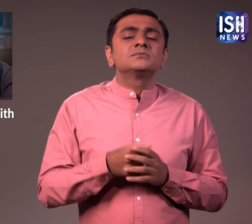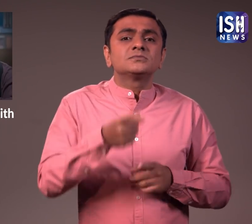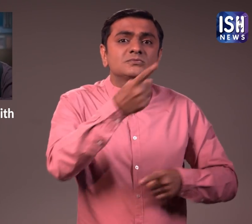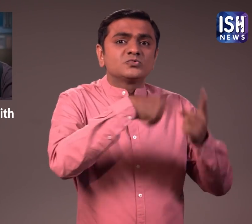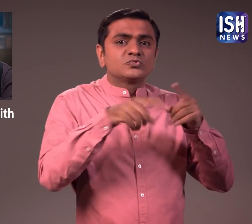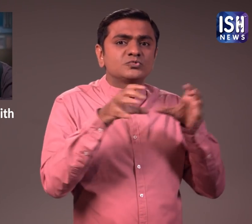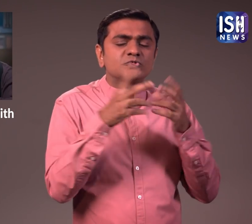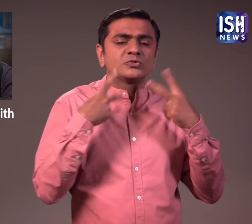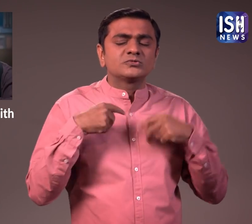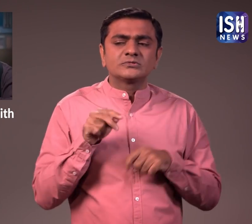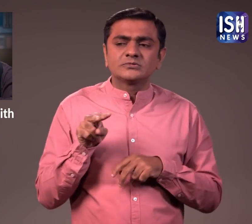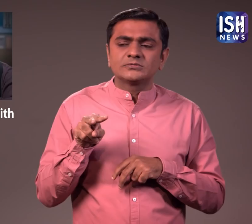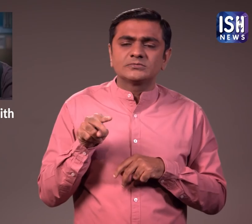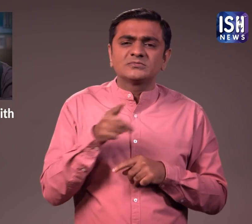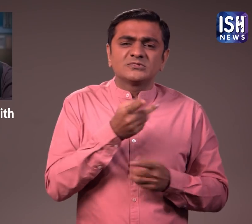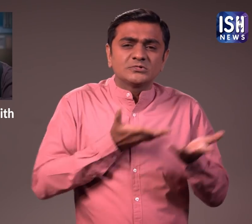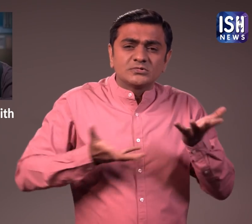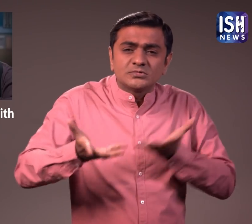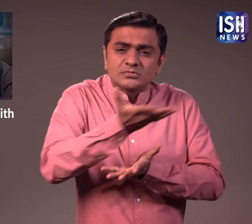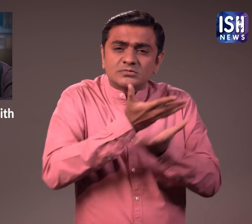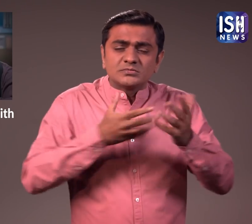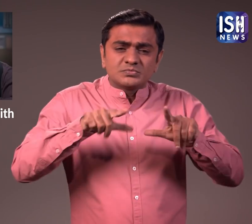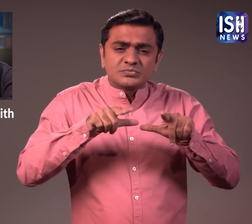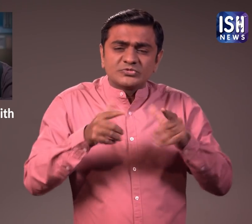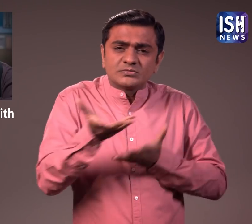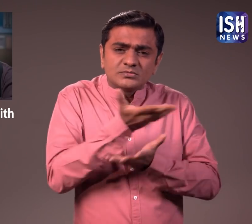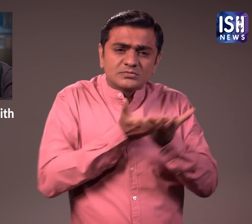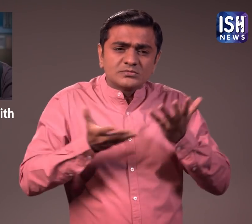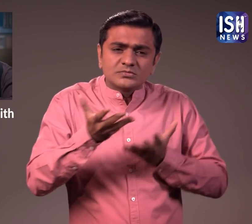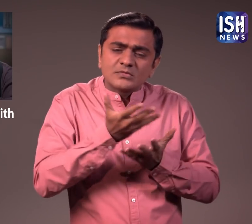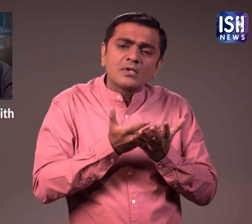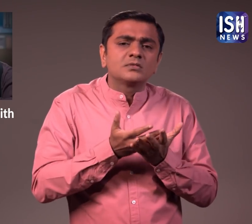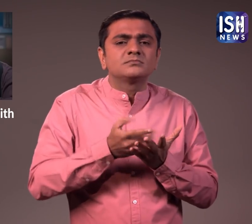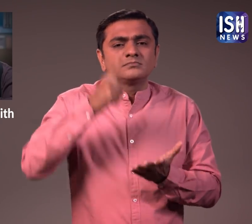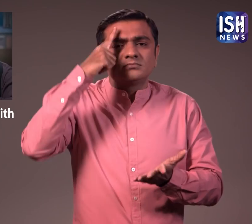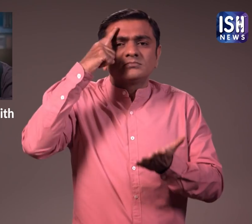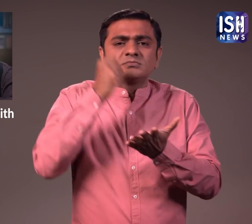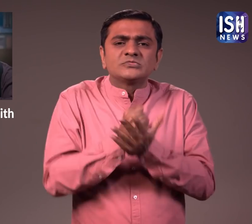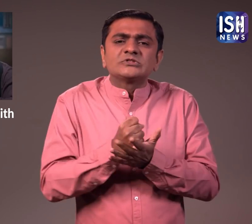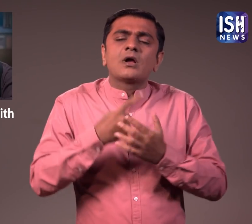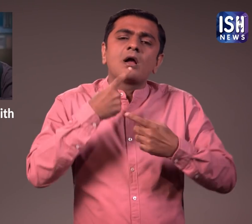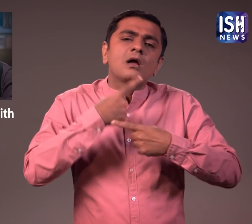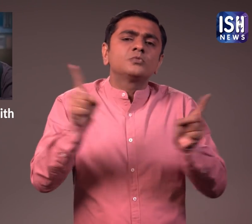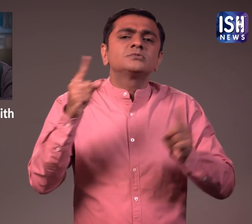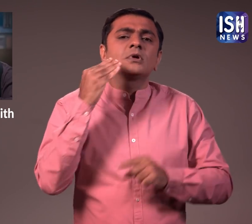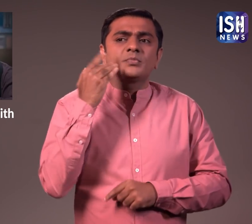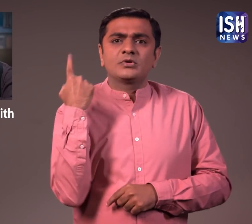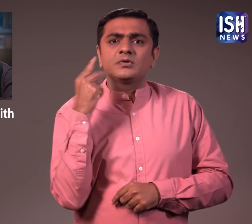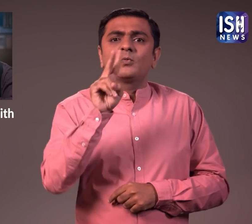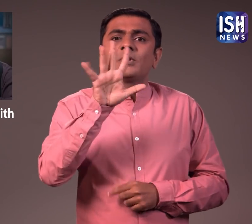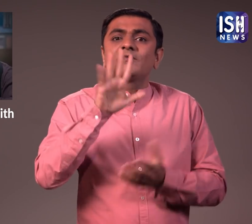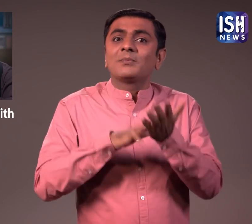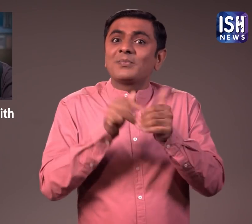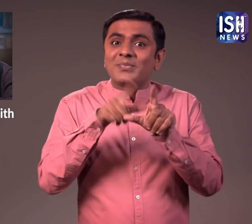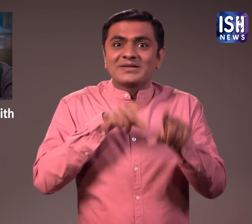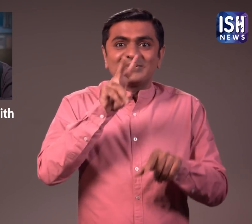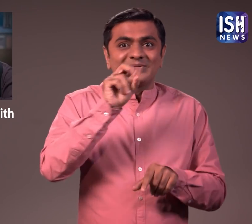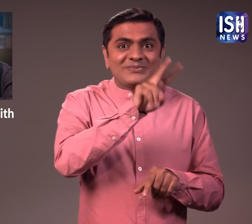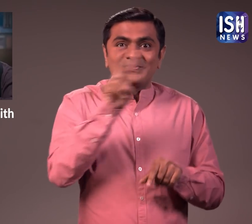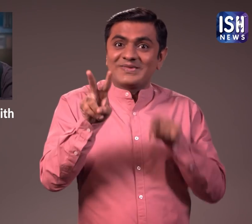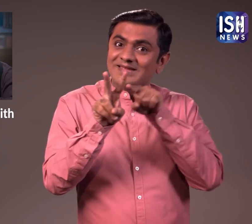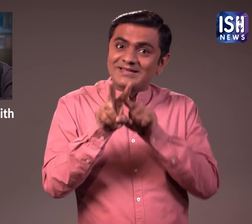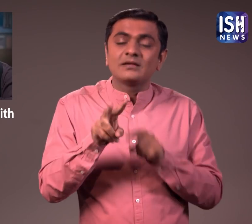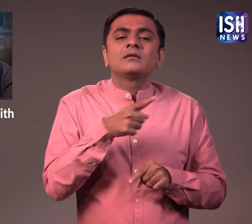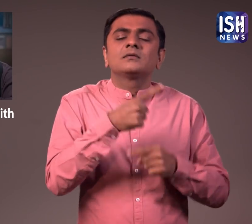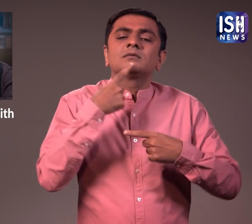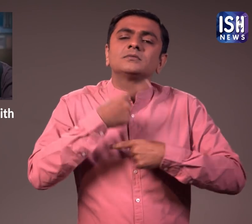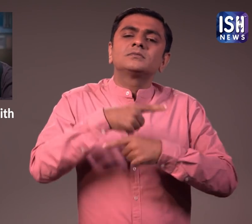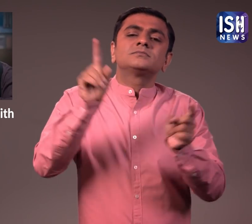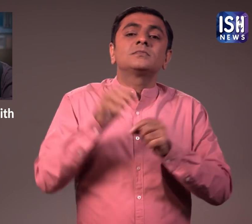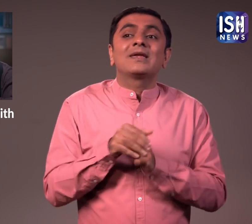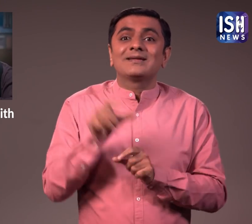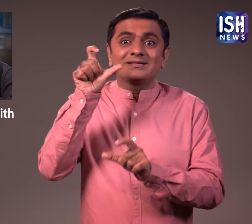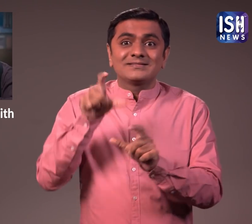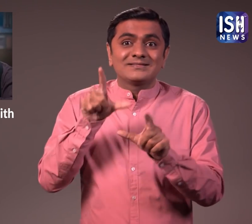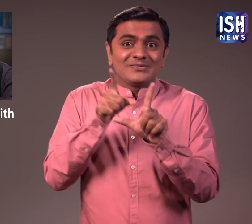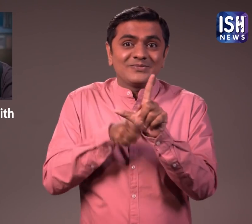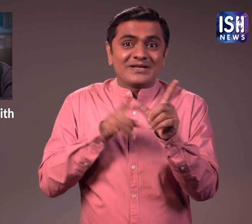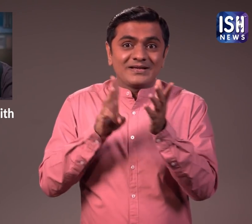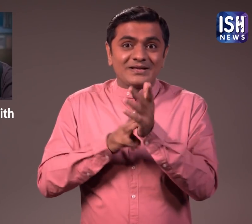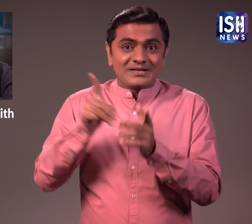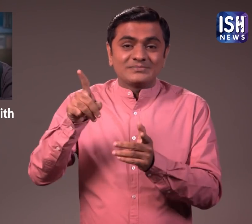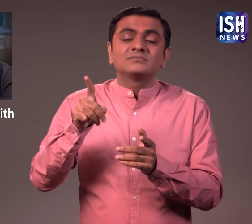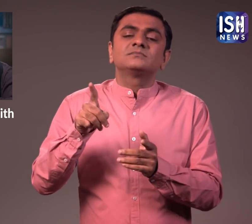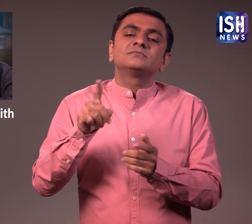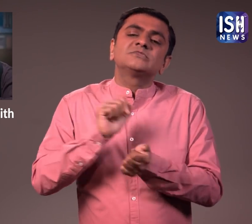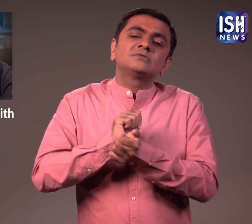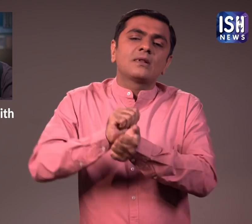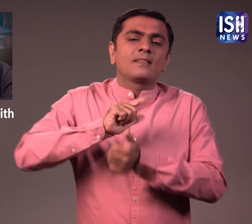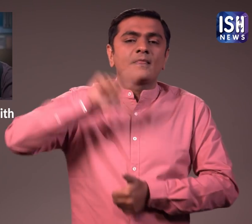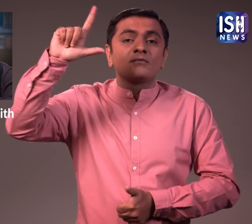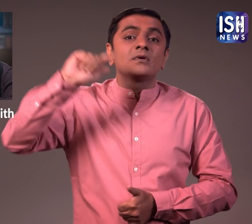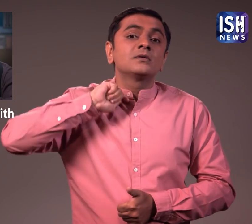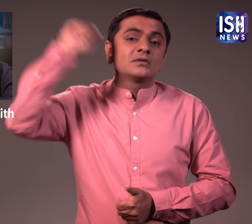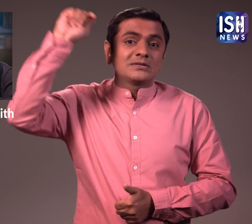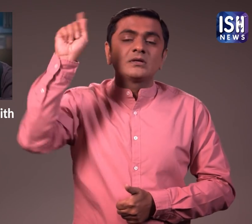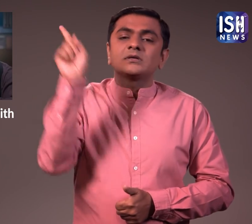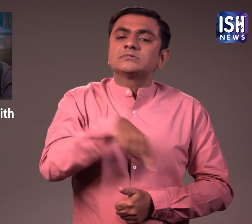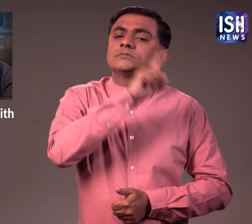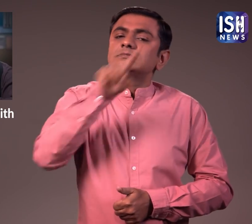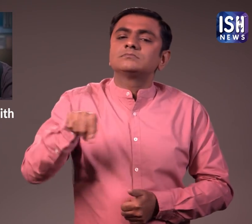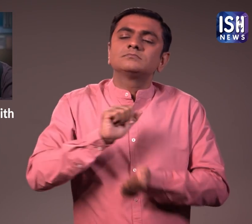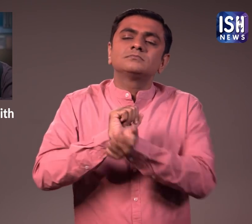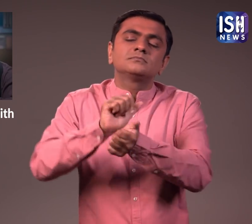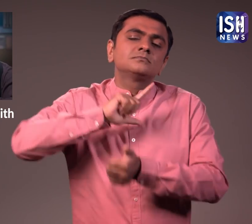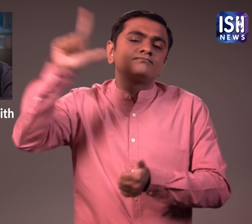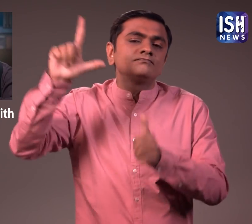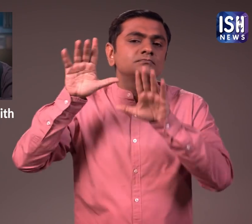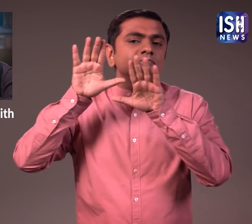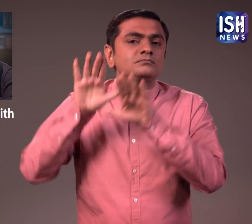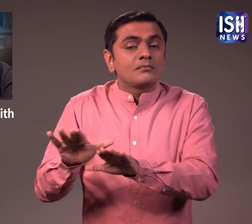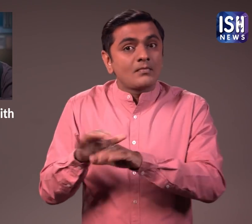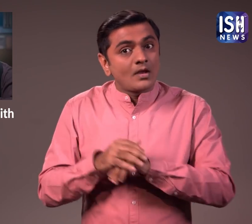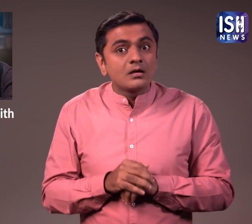However yesterday on 25 May the court announced its verdict give Mallik life imprisonment.